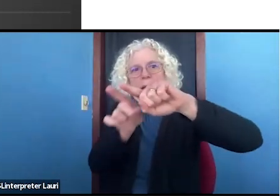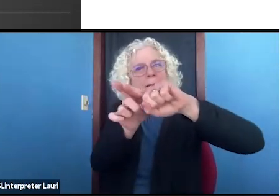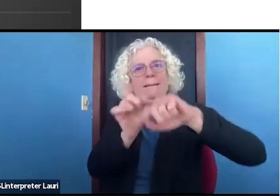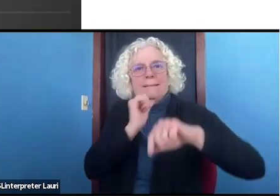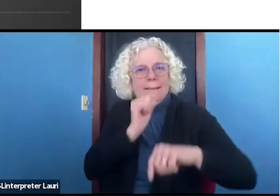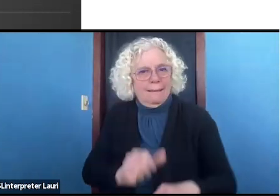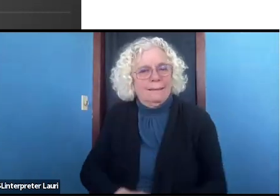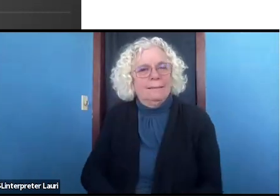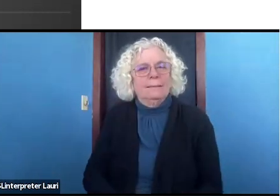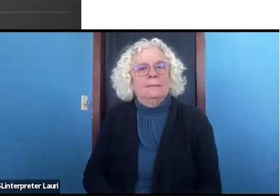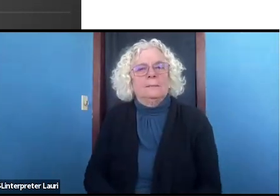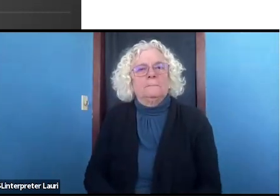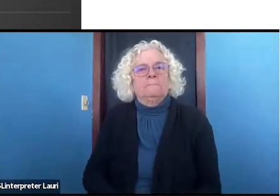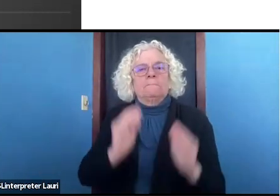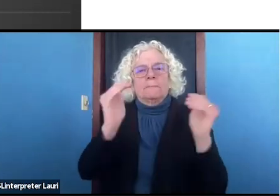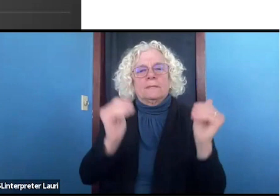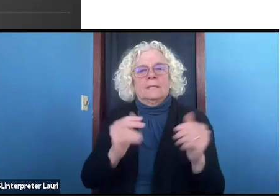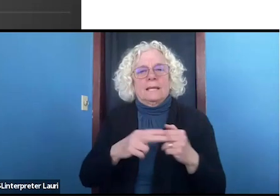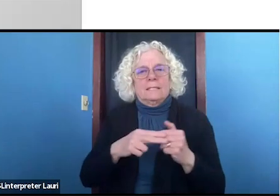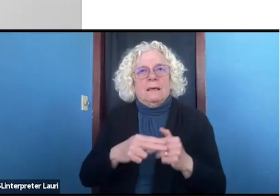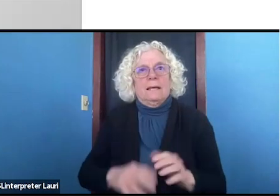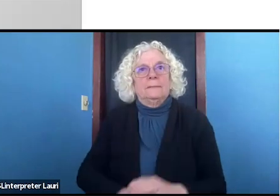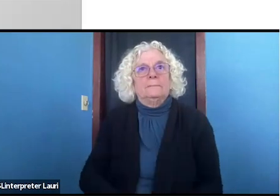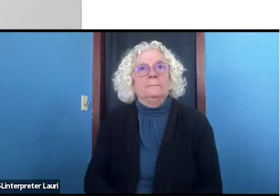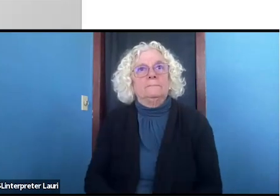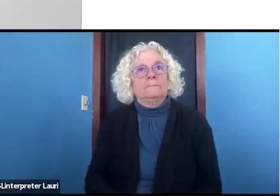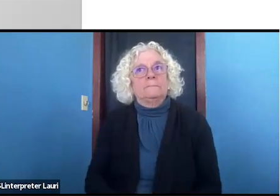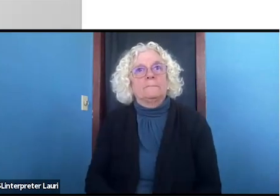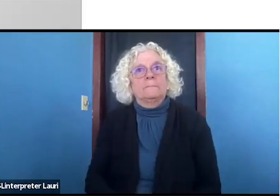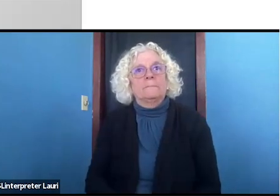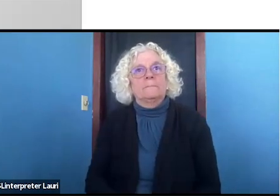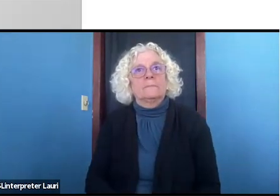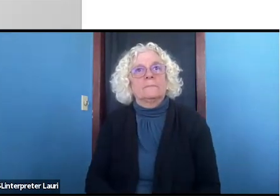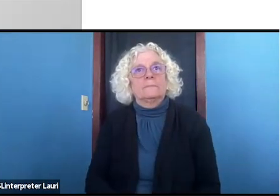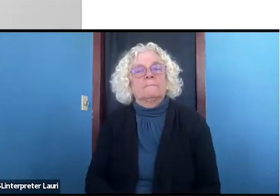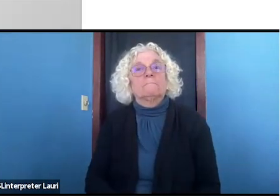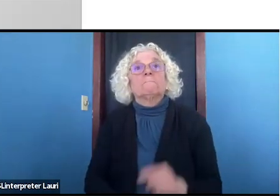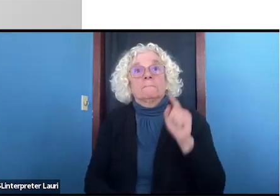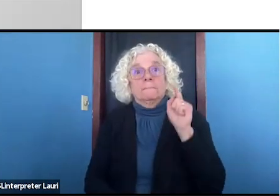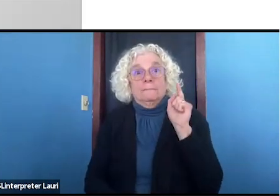Let's go to the next slide. Here we have